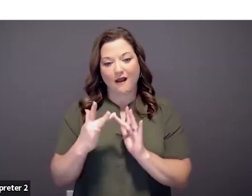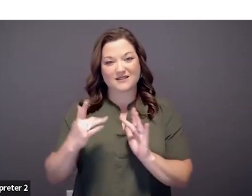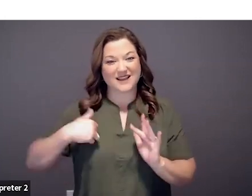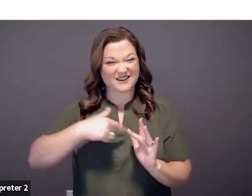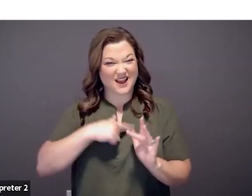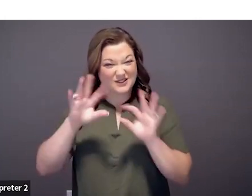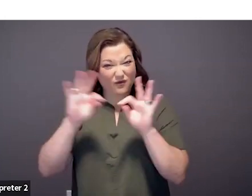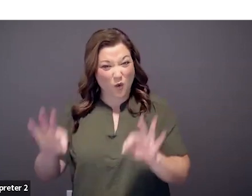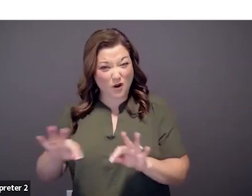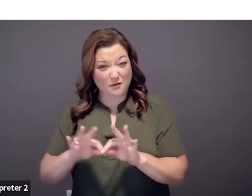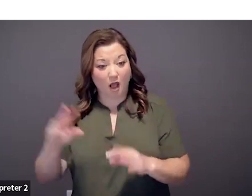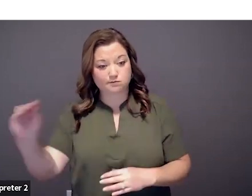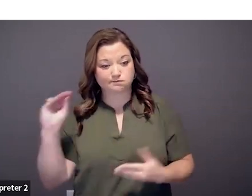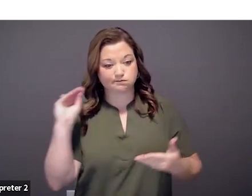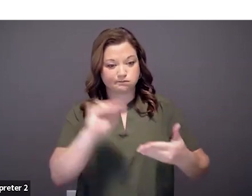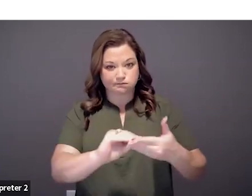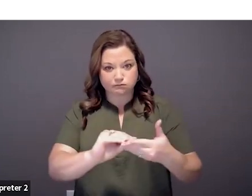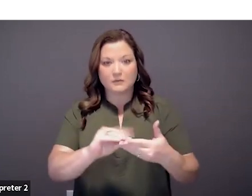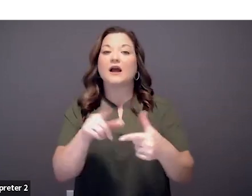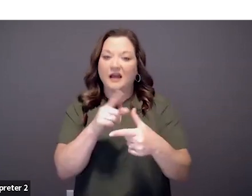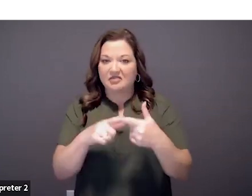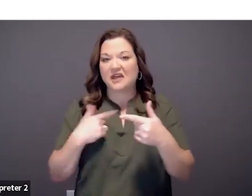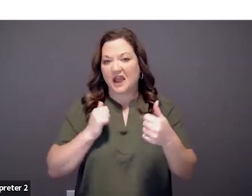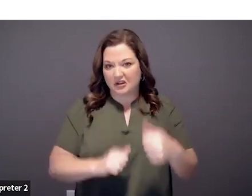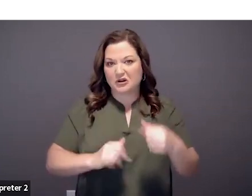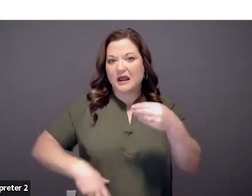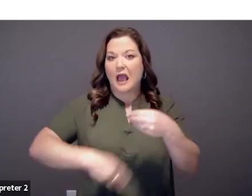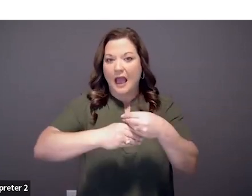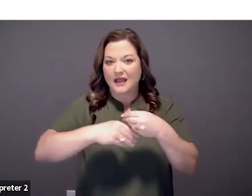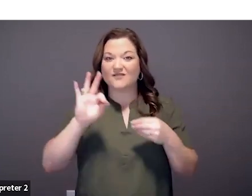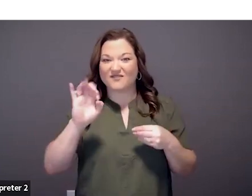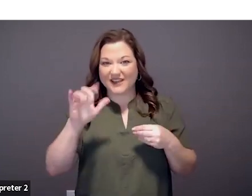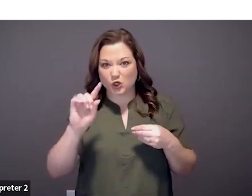plugins and then I proceeded to add fields. I did this because, again,